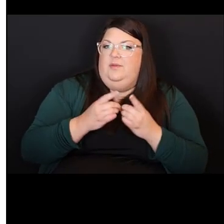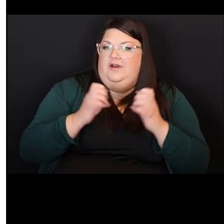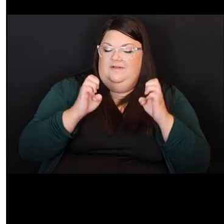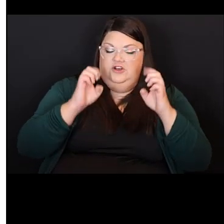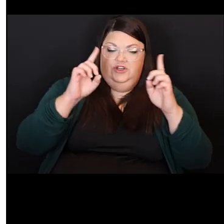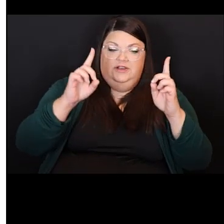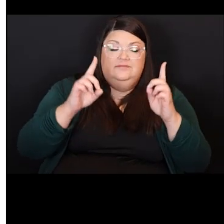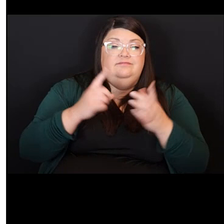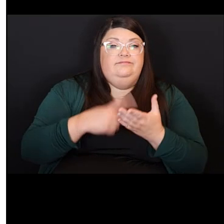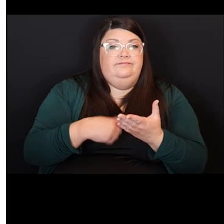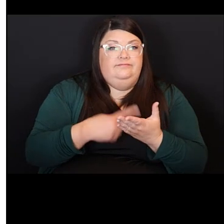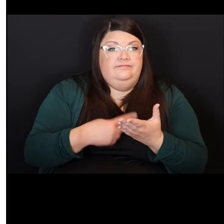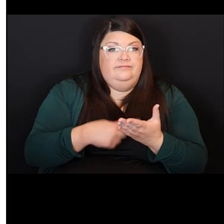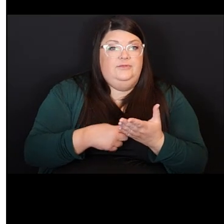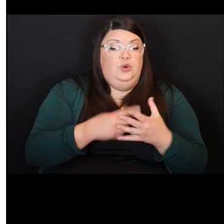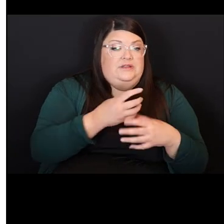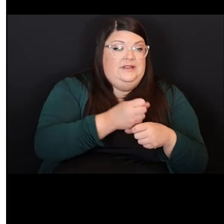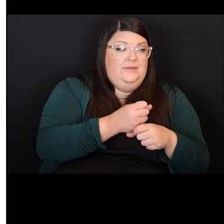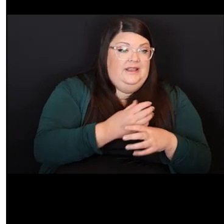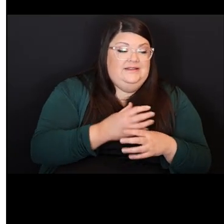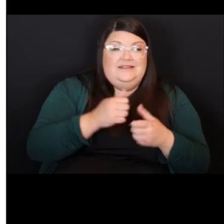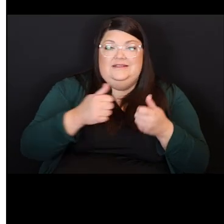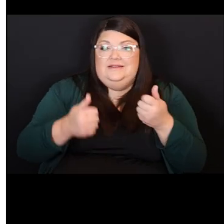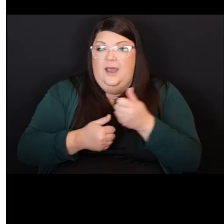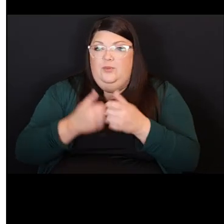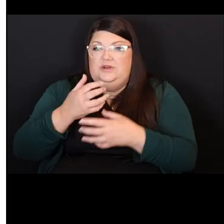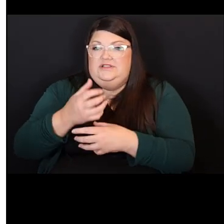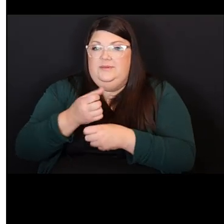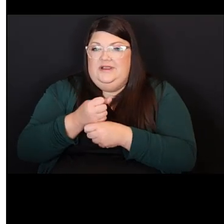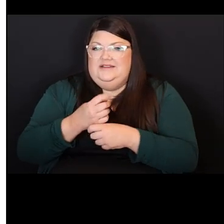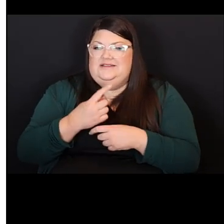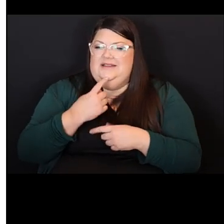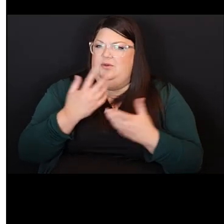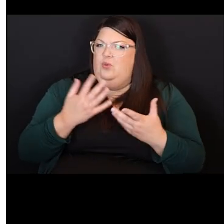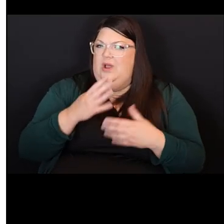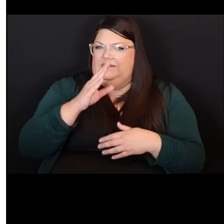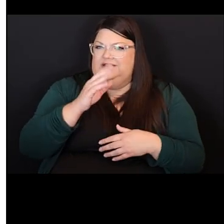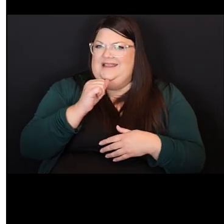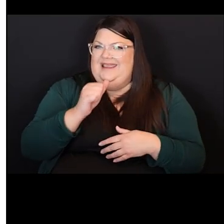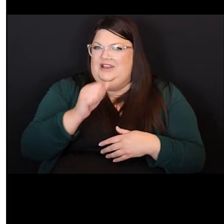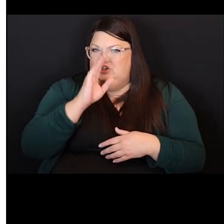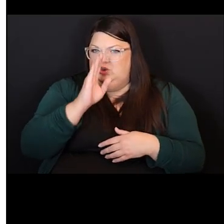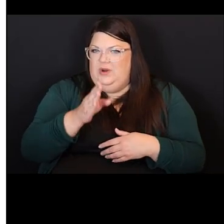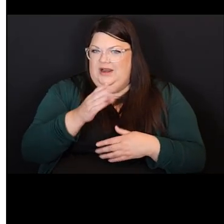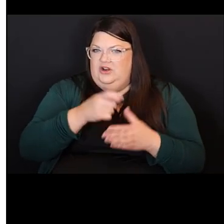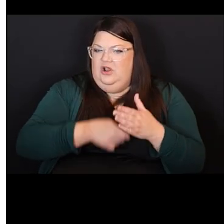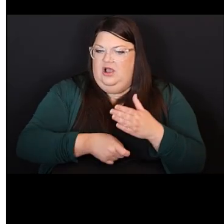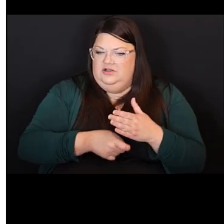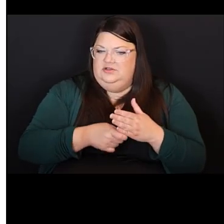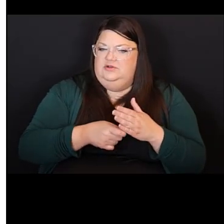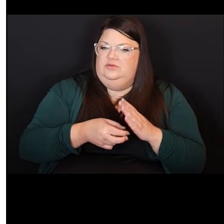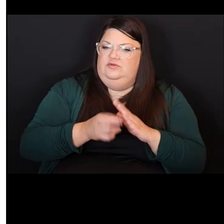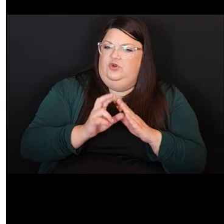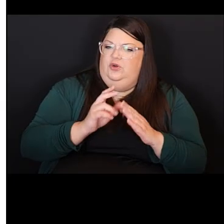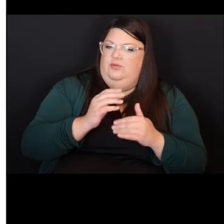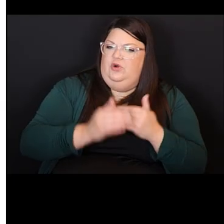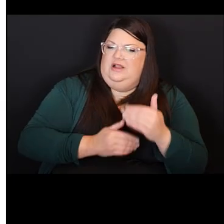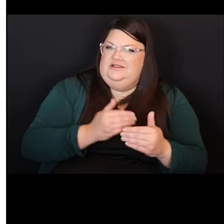At times recipients and subrecipients ask ‘what does the indirect cost review process entail’.